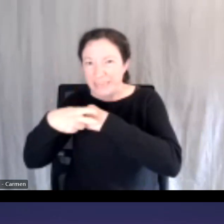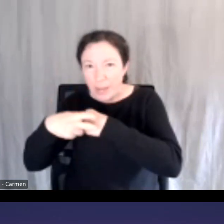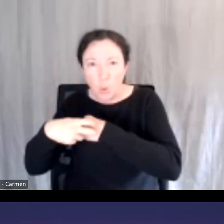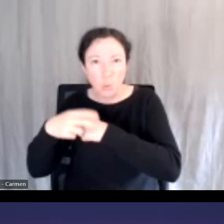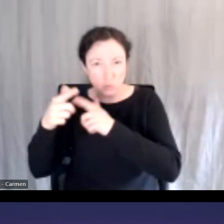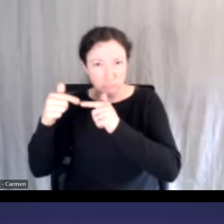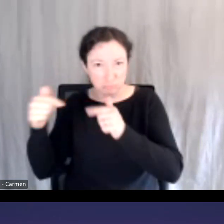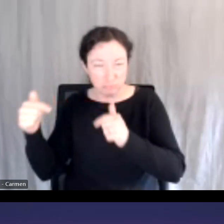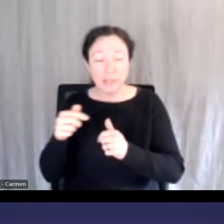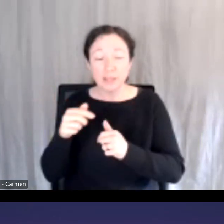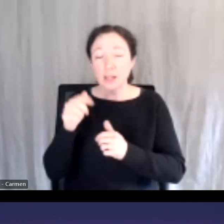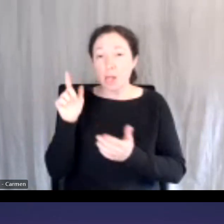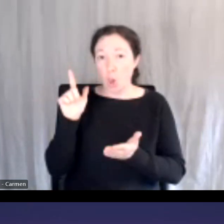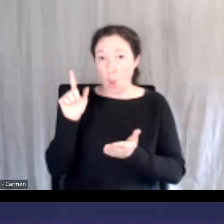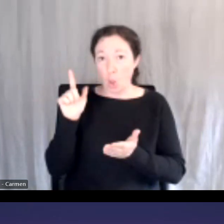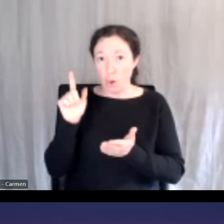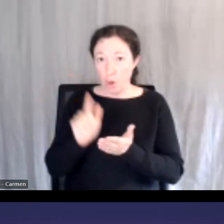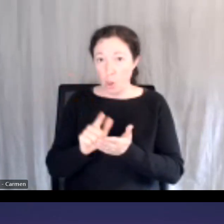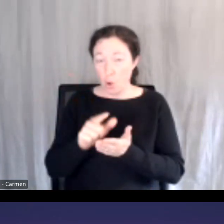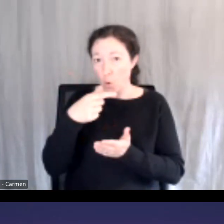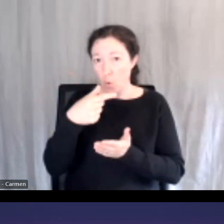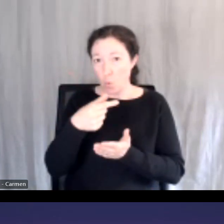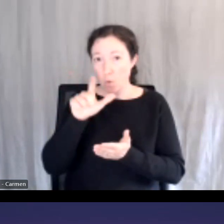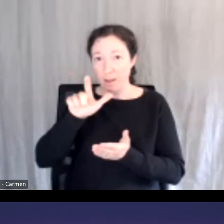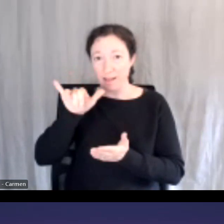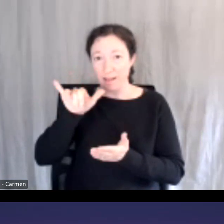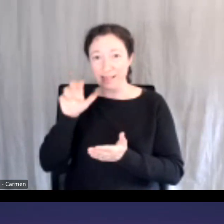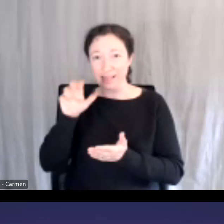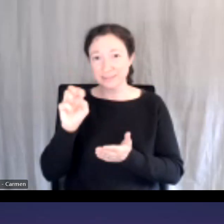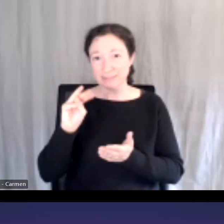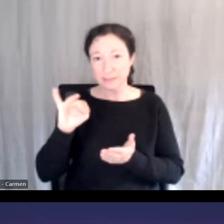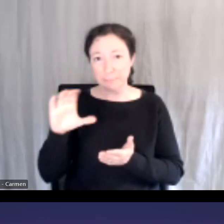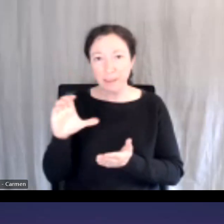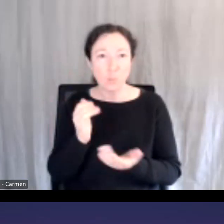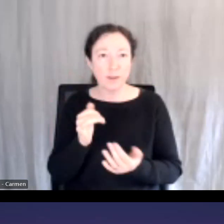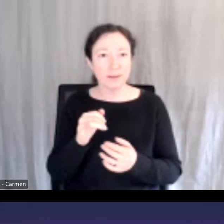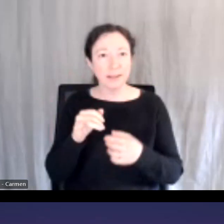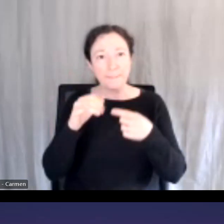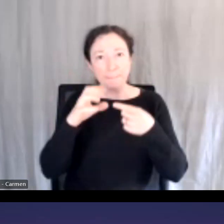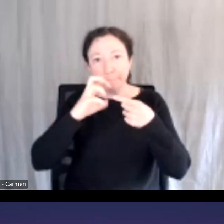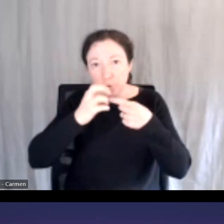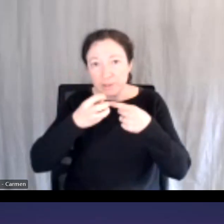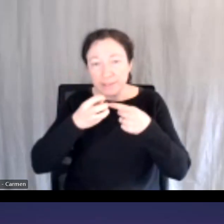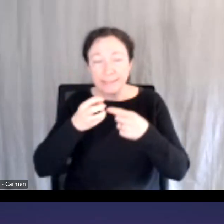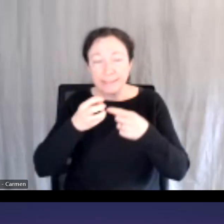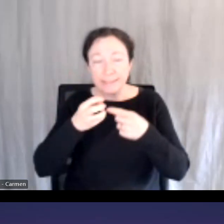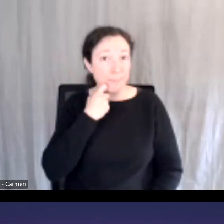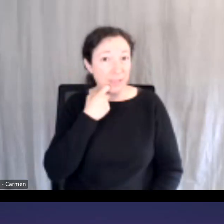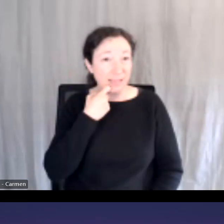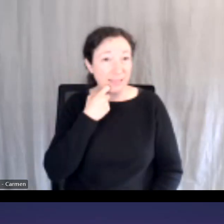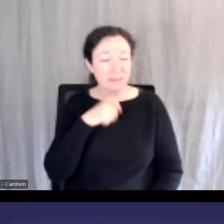berries and, and certain kinds of apples. Bananas are super high glycemic. So you just wanna be mindful.